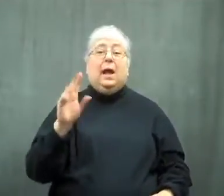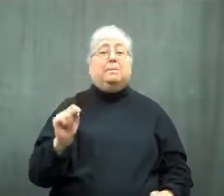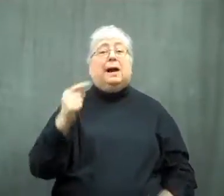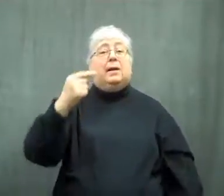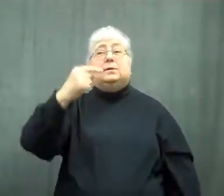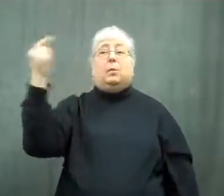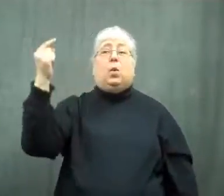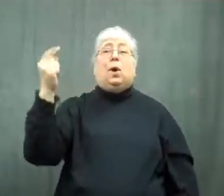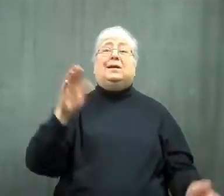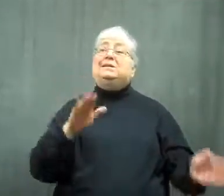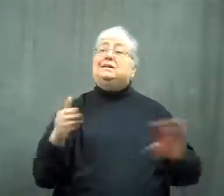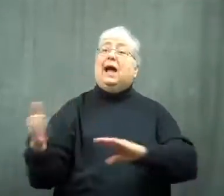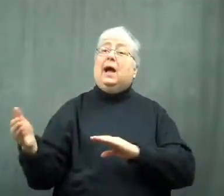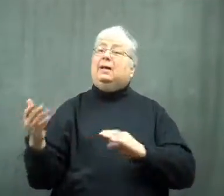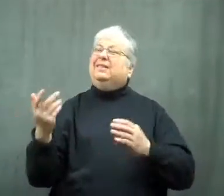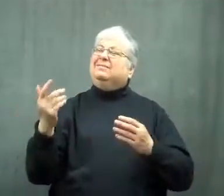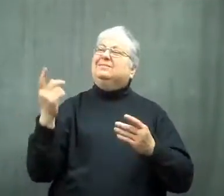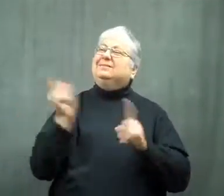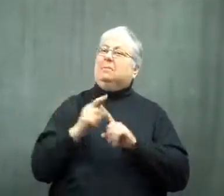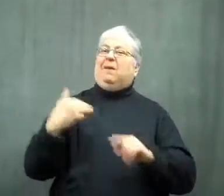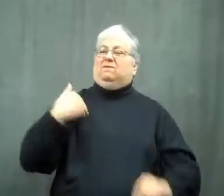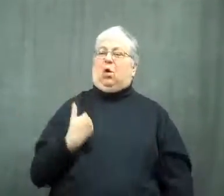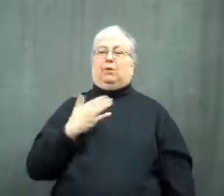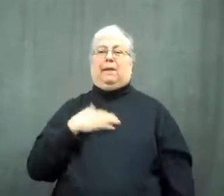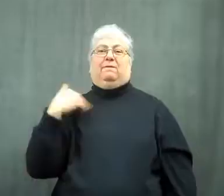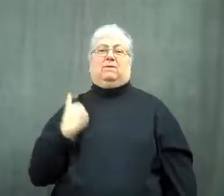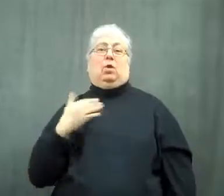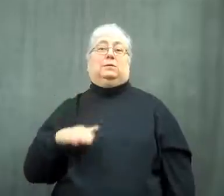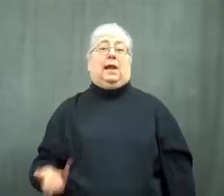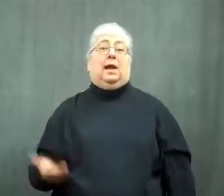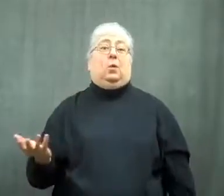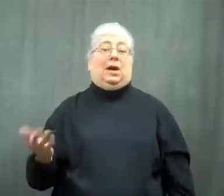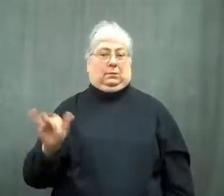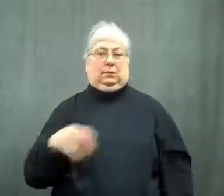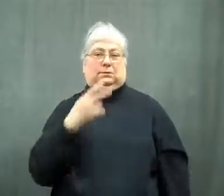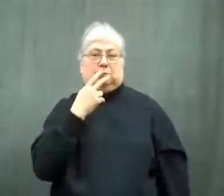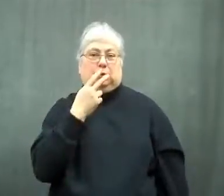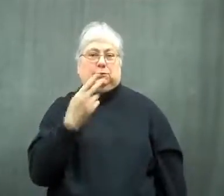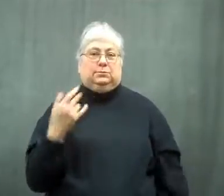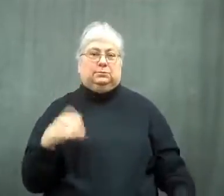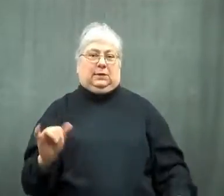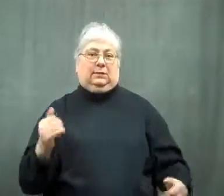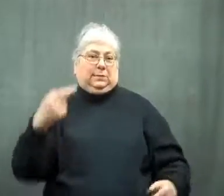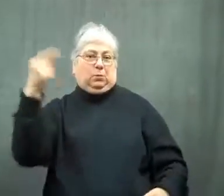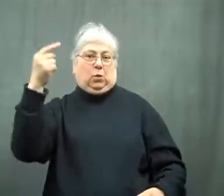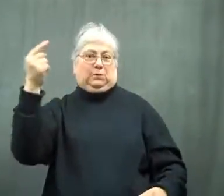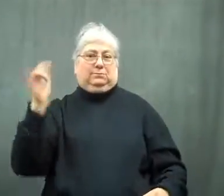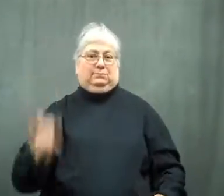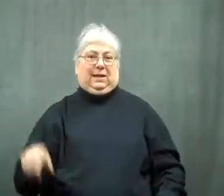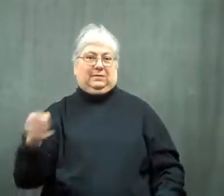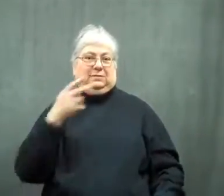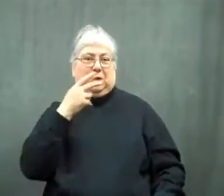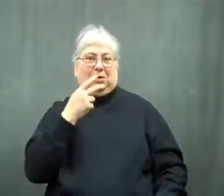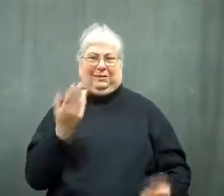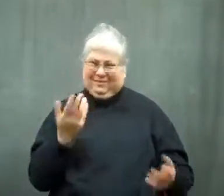But the number one cause of preventable deaths is smoking.